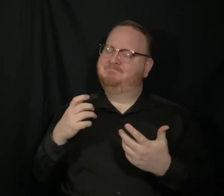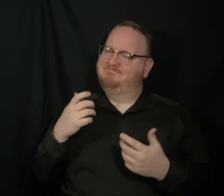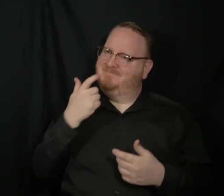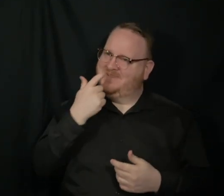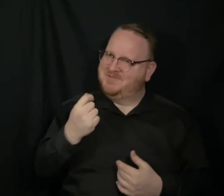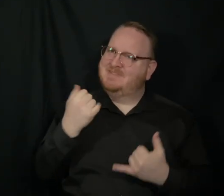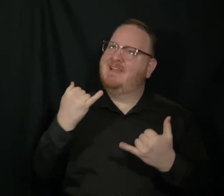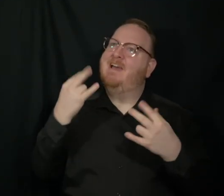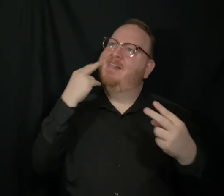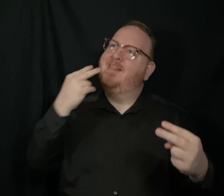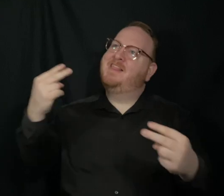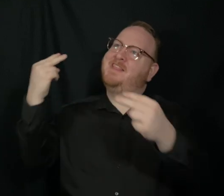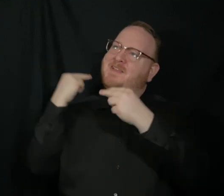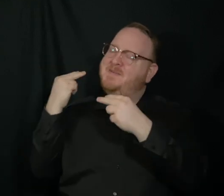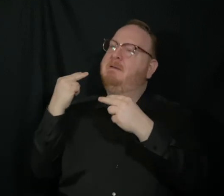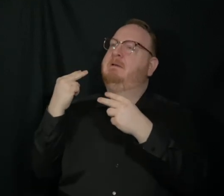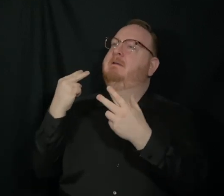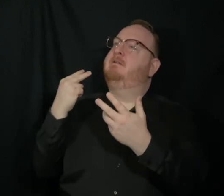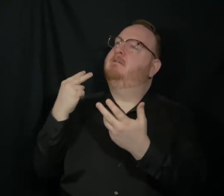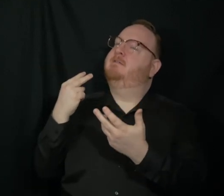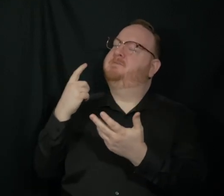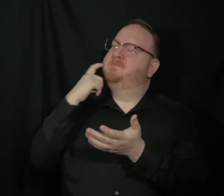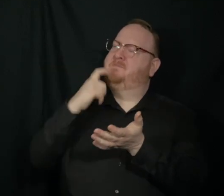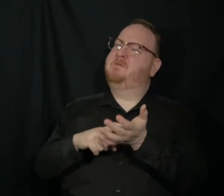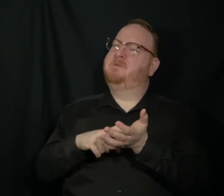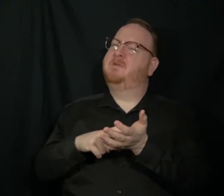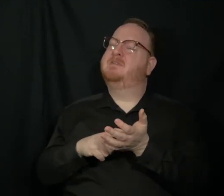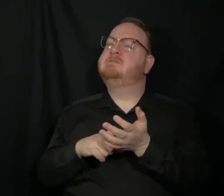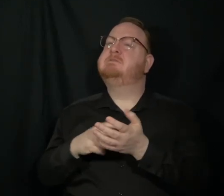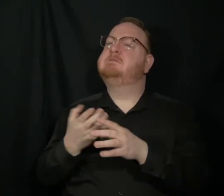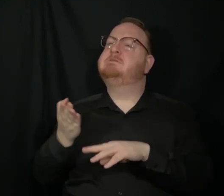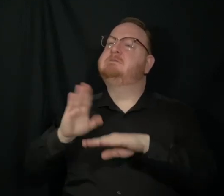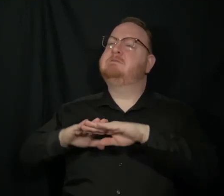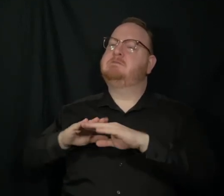back and see that it's when things get really rough, that we